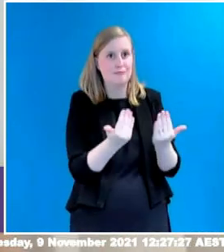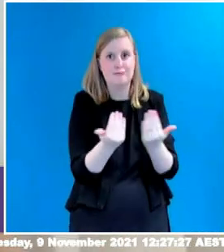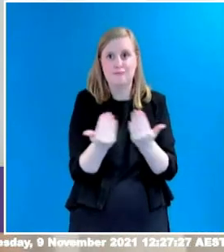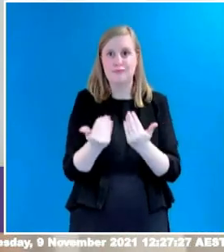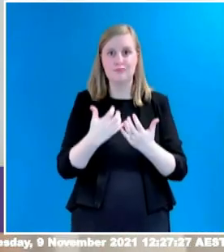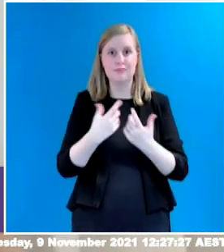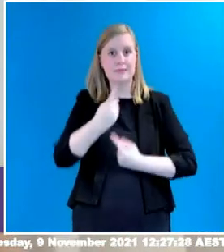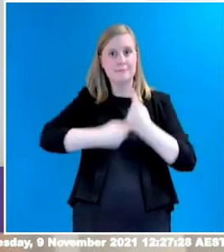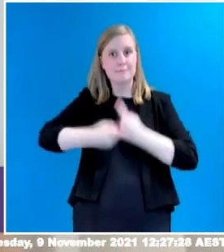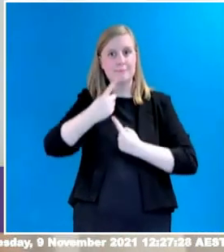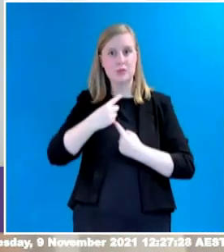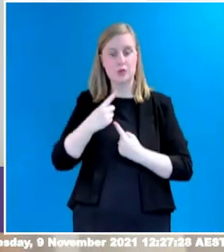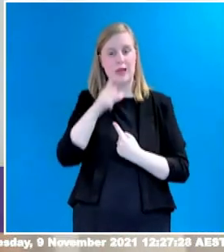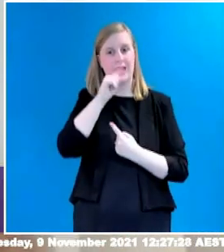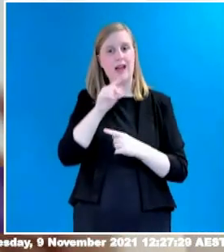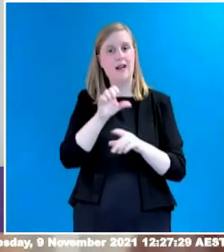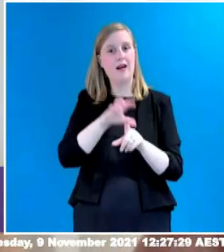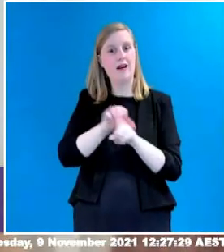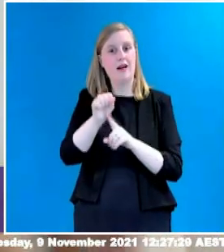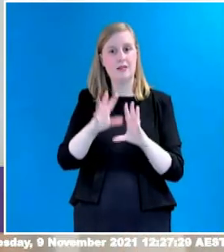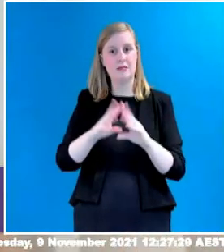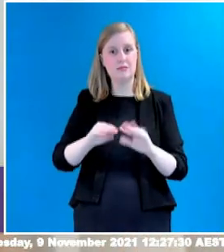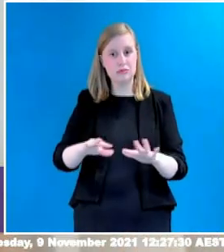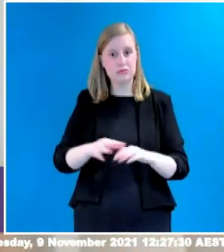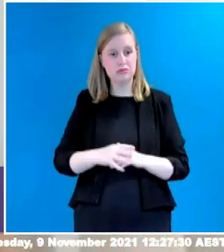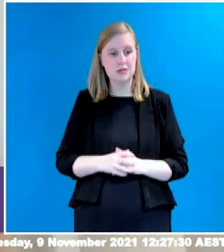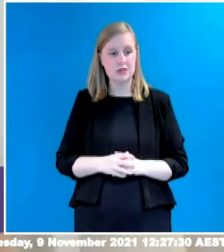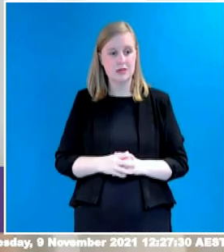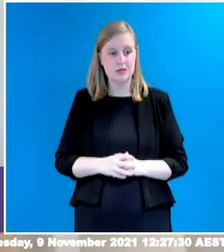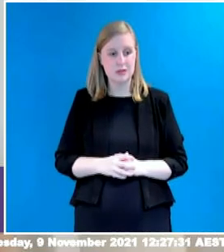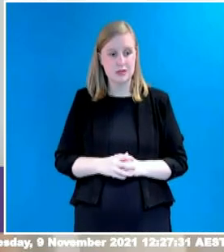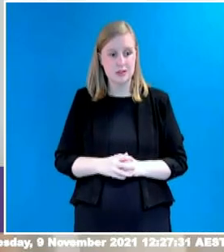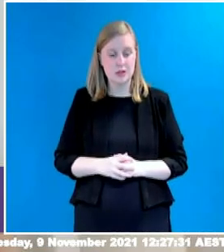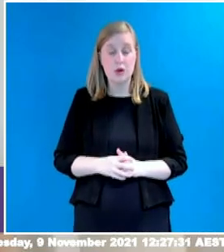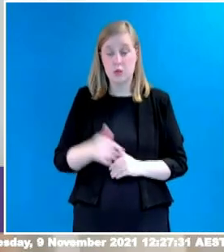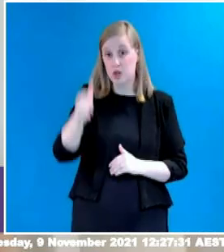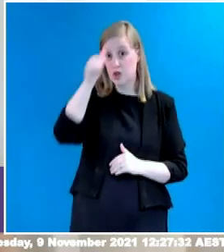For example, being unable to access training and development opportunities